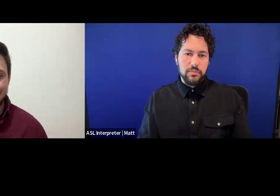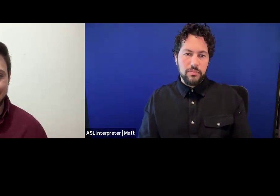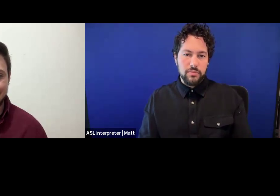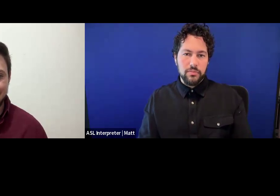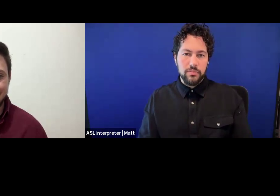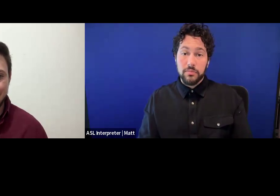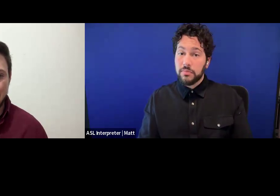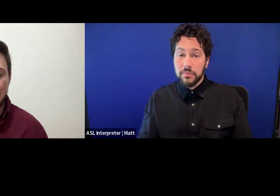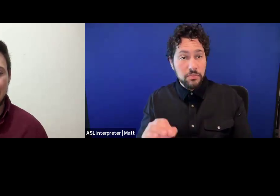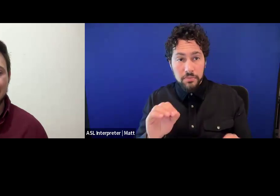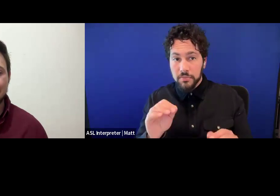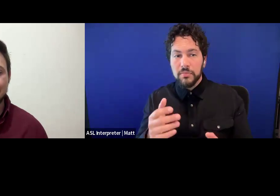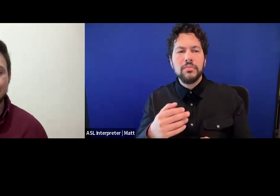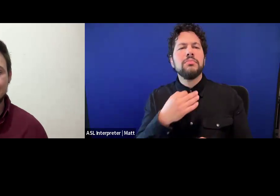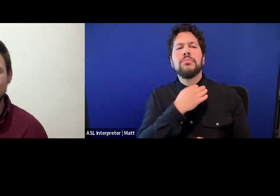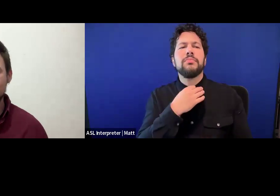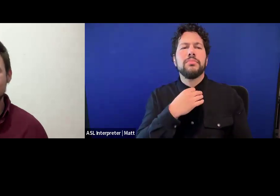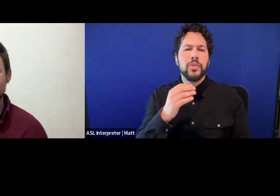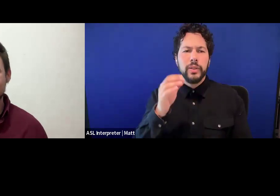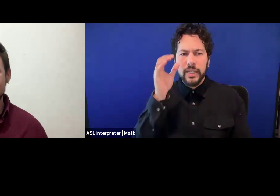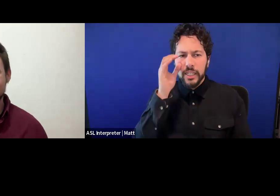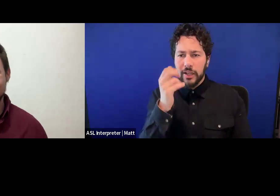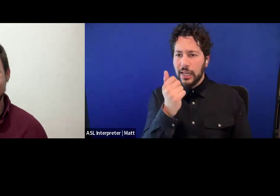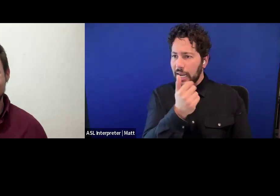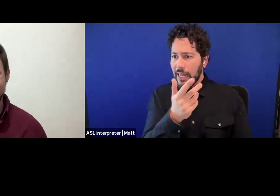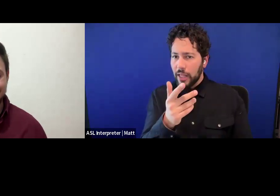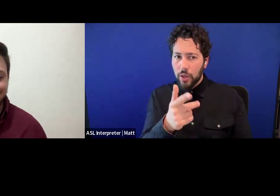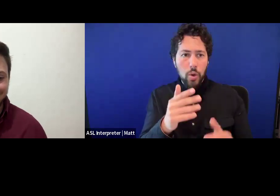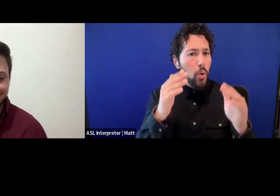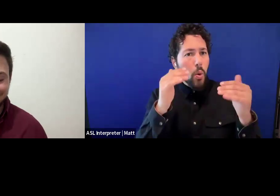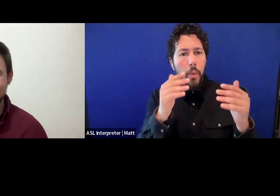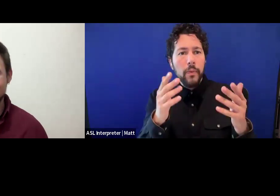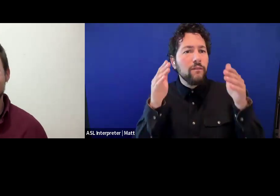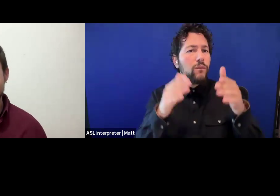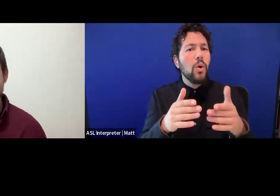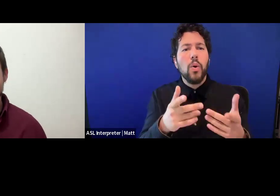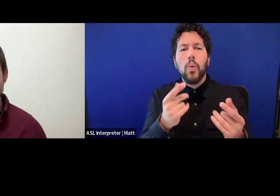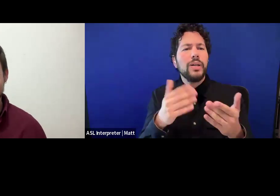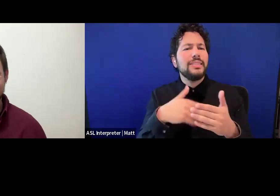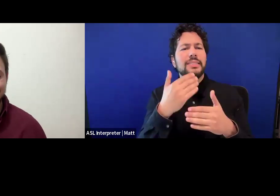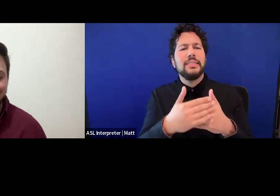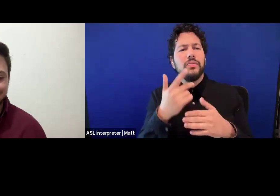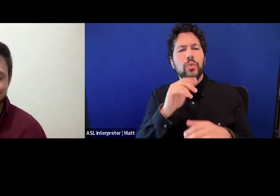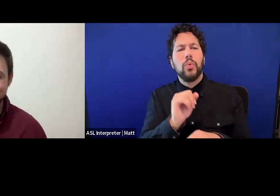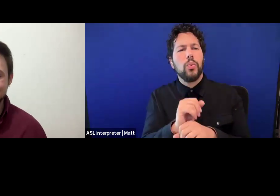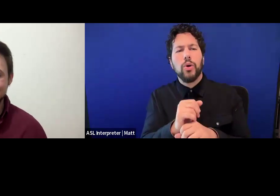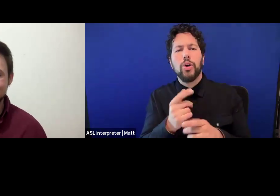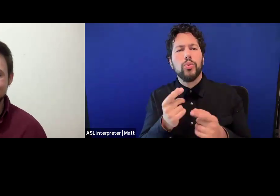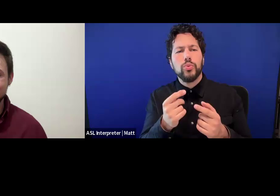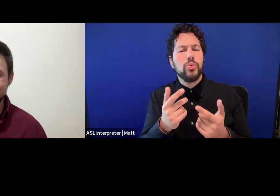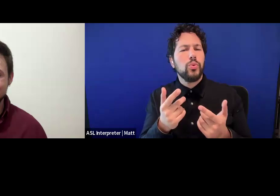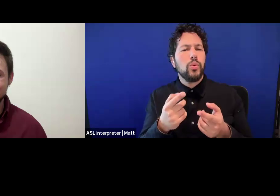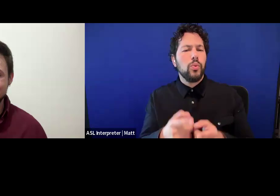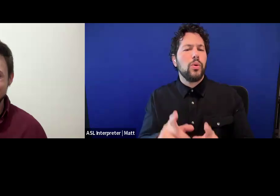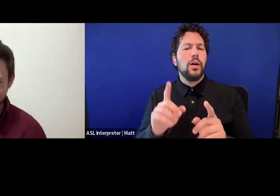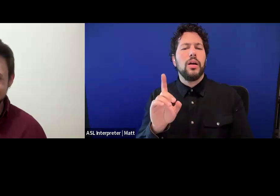If not, I'd be curious to hear if there's anything you're hoping to focus on, like, what is the next step of your work, um, that you'll be working on while a Duberman Zahl Fellow?